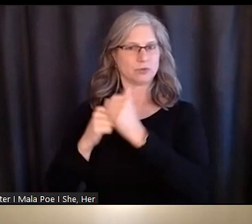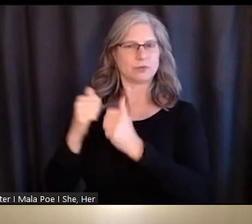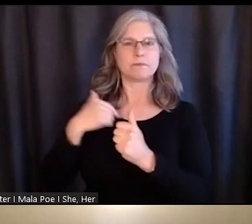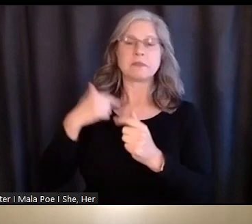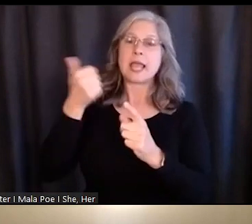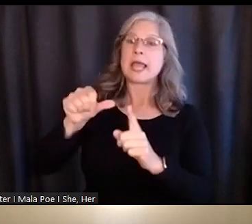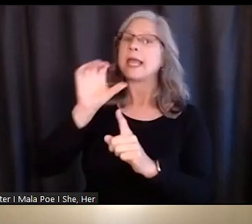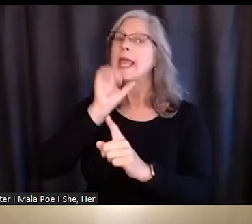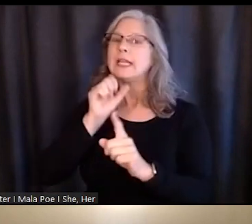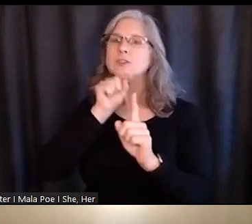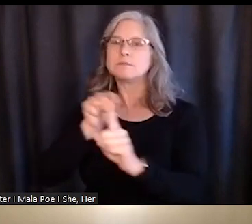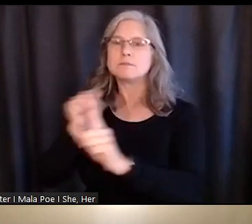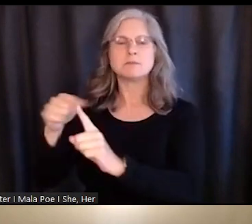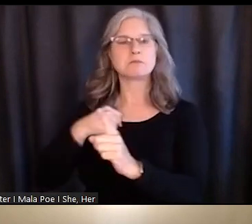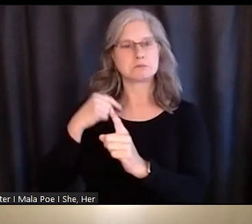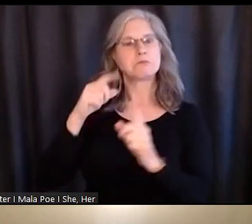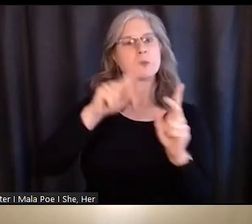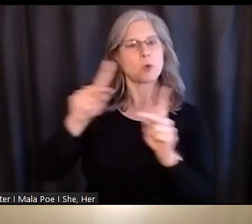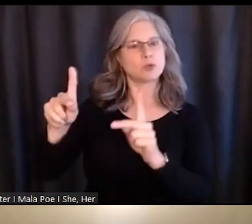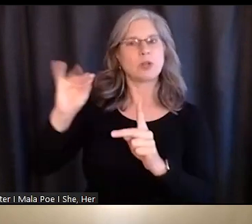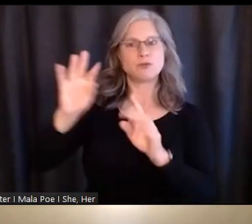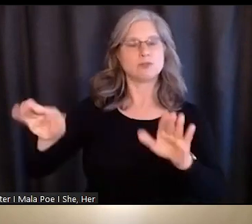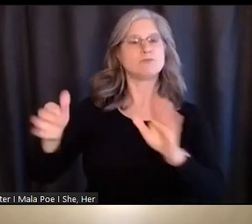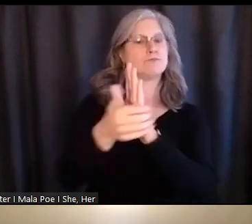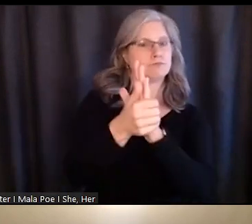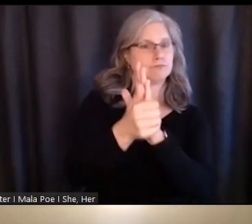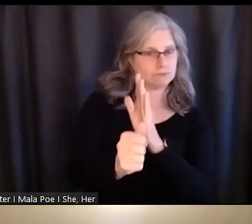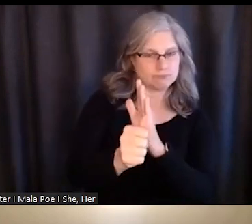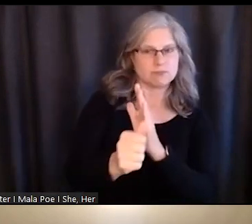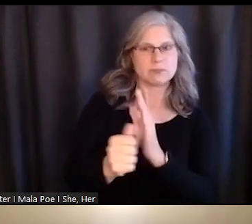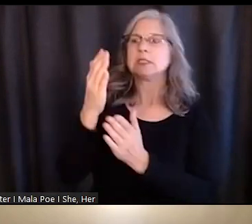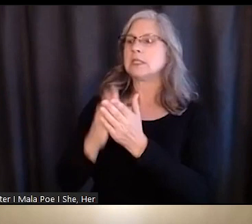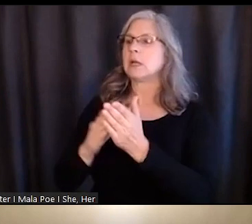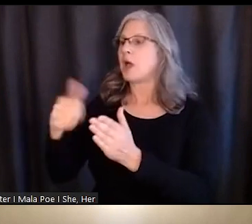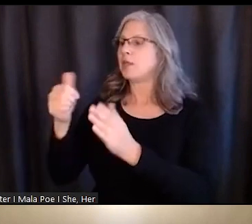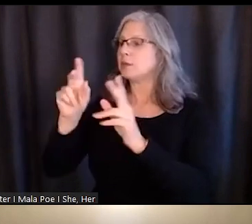there's a proportion of children who have mastered the structure and a proportion of children who haven't mastered the structure.